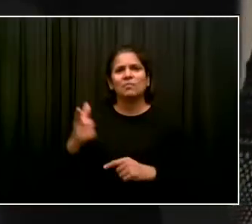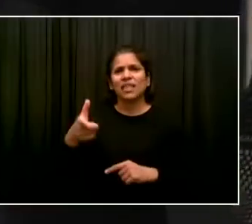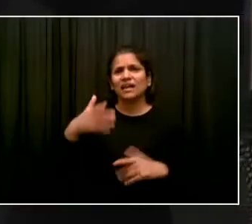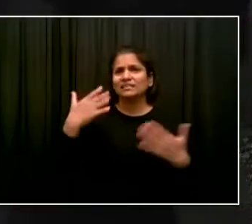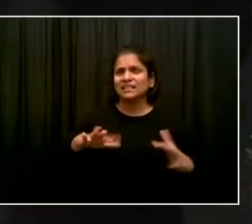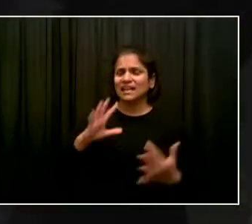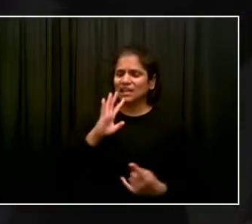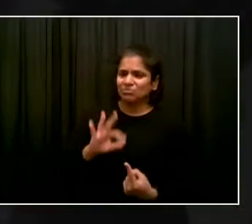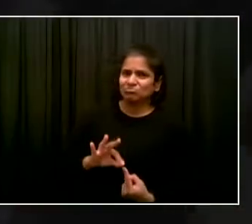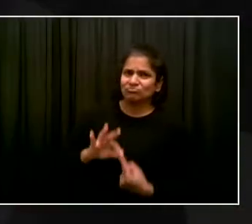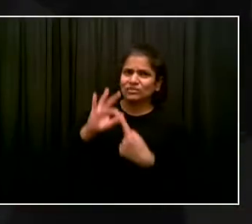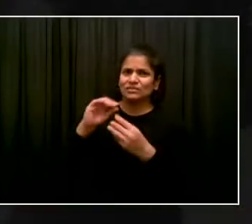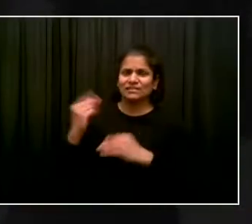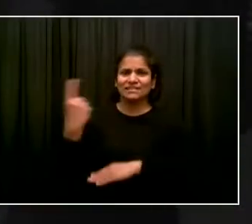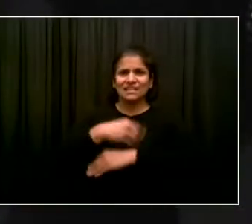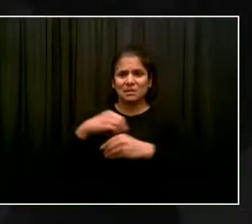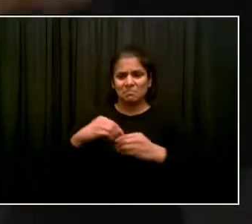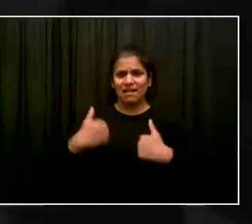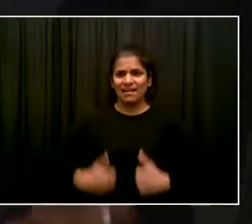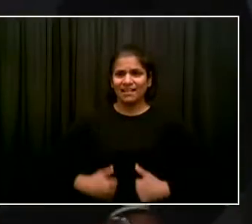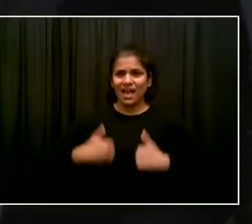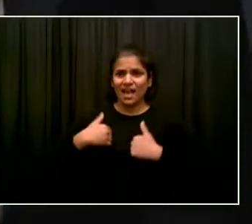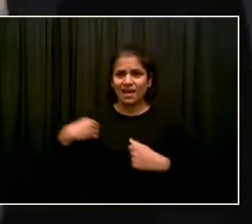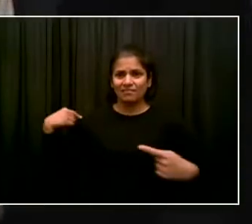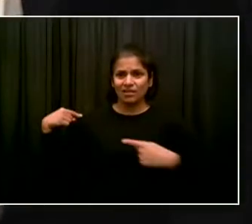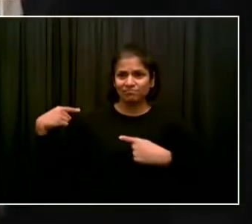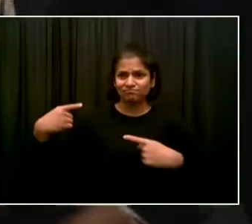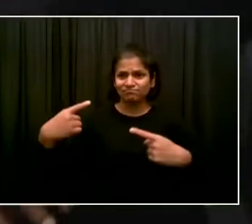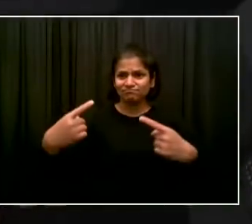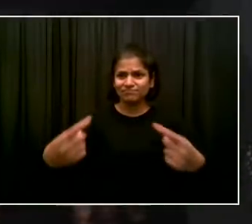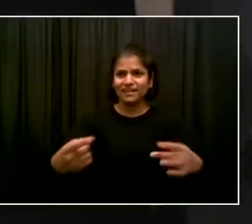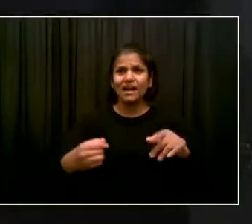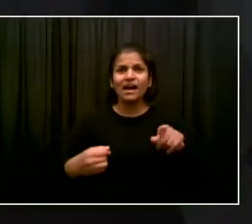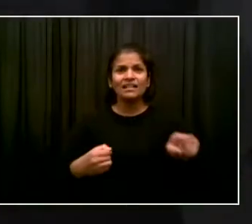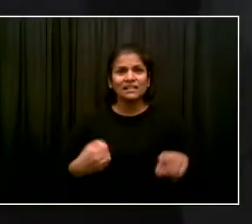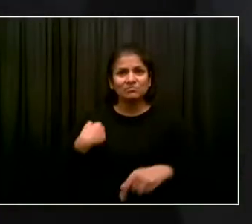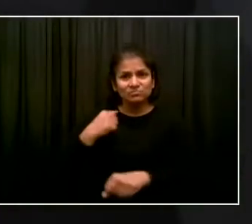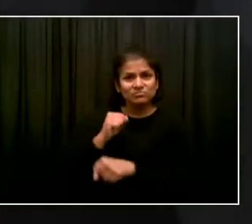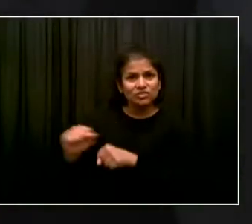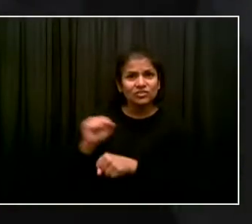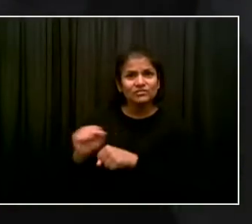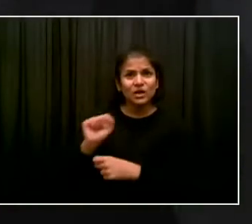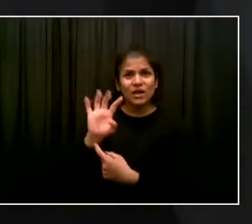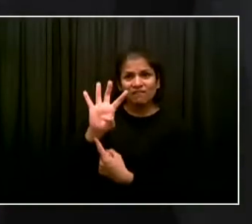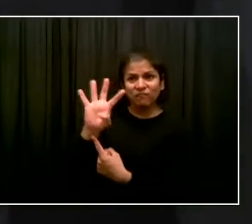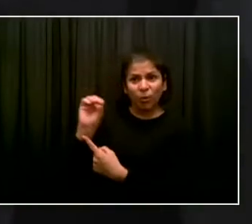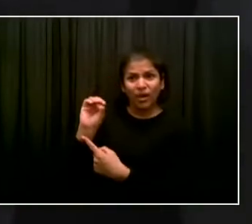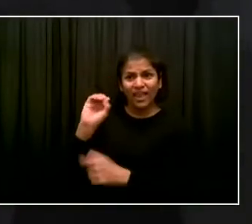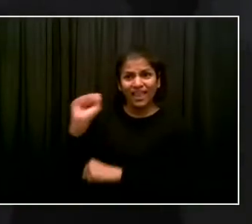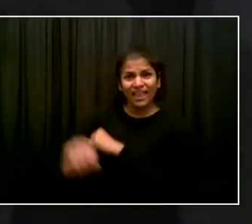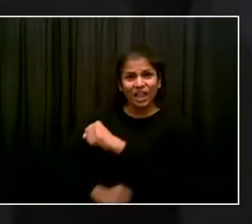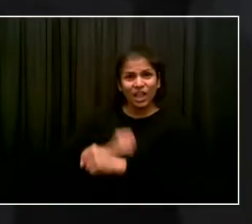THANK YOU SO MUCH MR. MAYOR. WHAT A DAY IN MY LIFE OF SERVICE